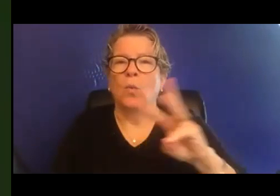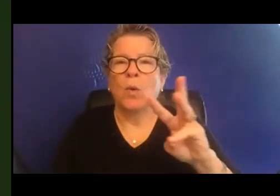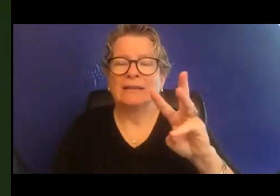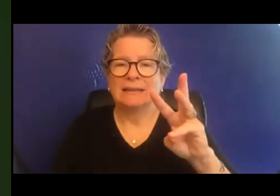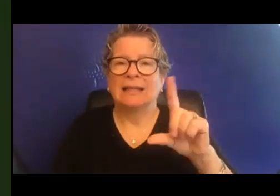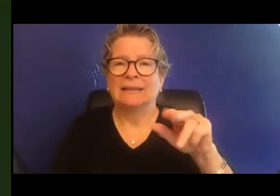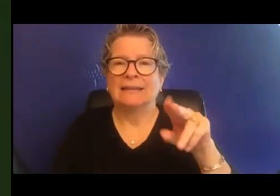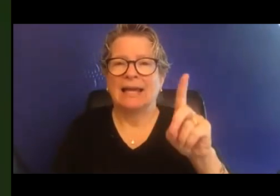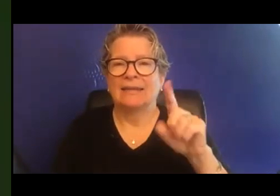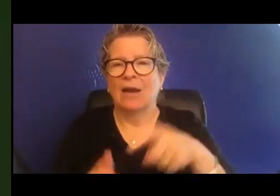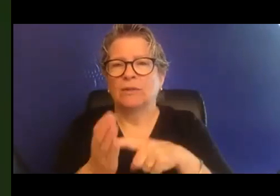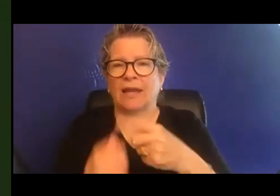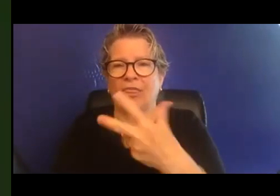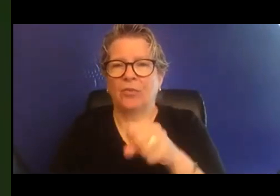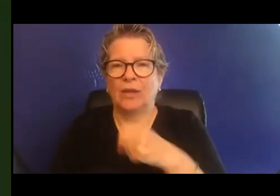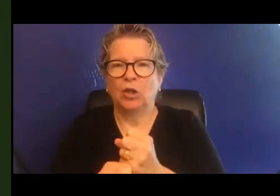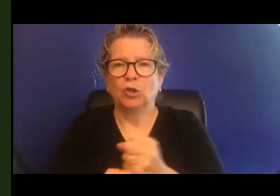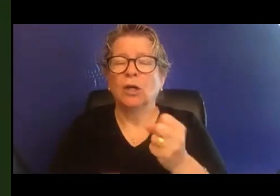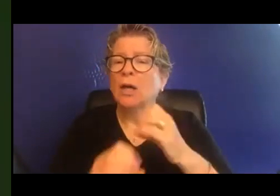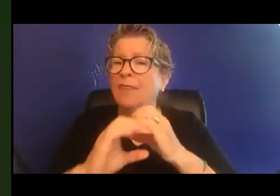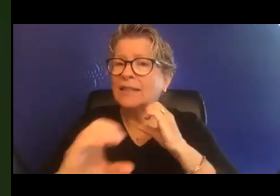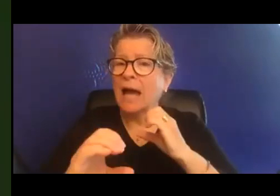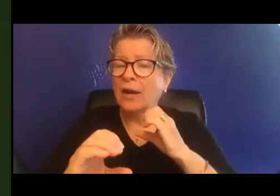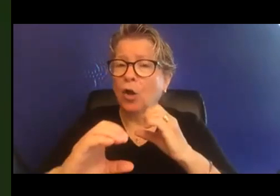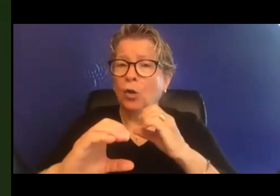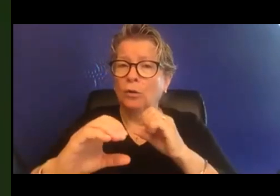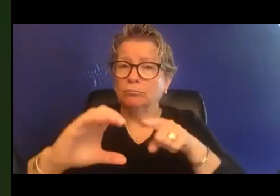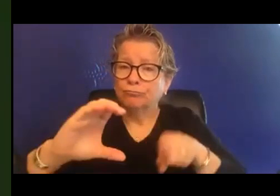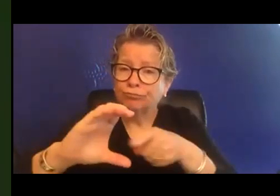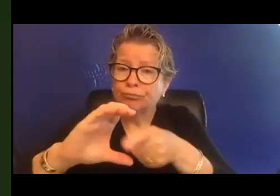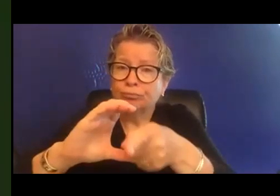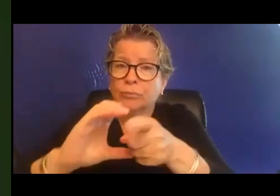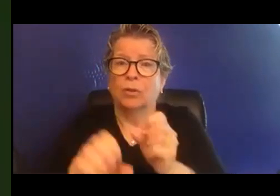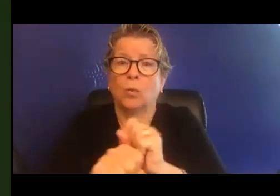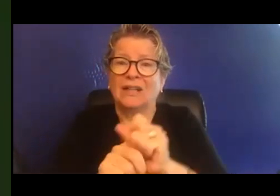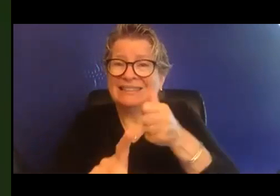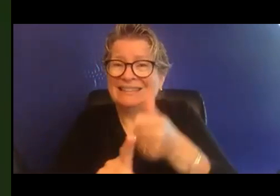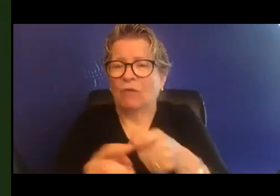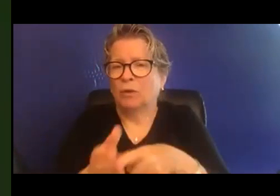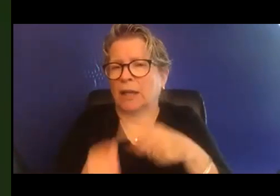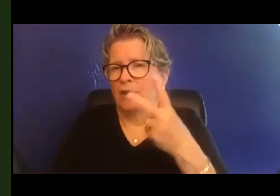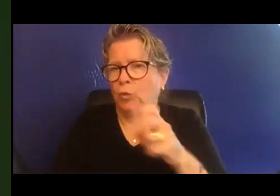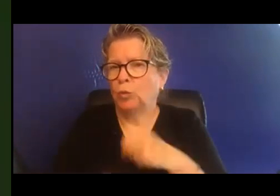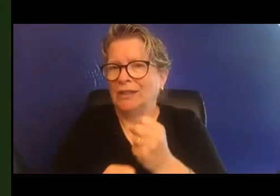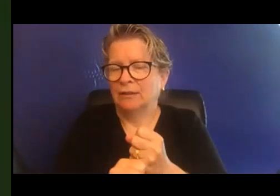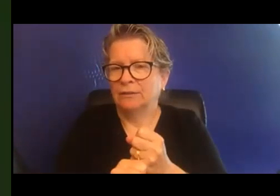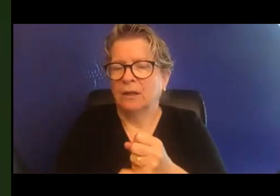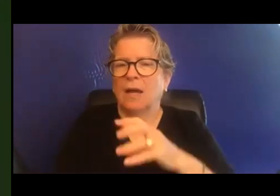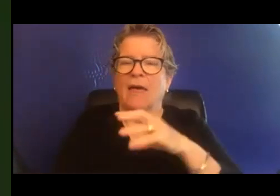Tunneling itself will take two years, and then the -- some of the connection pipes that are up in that area take about another